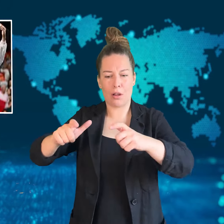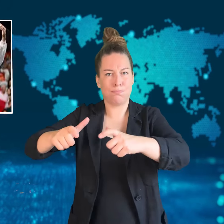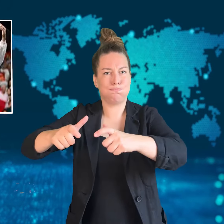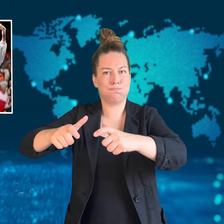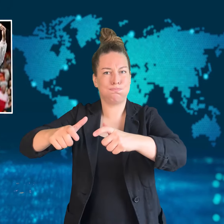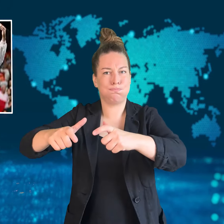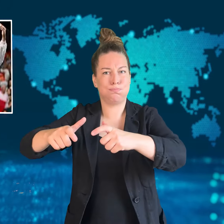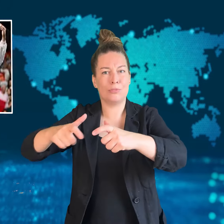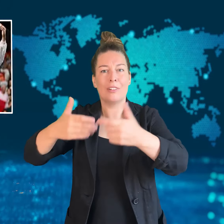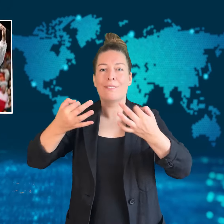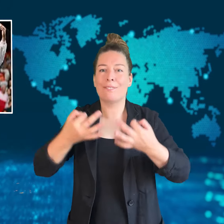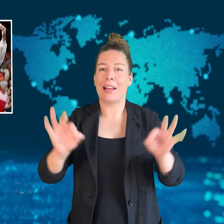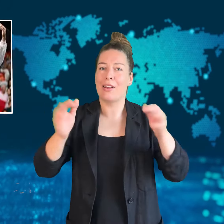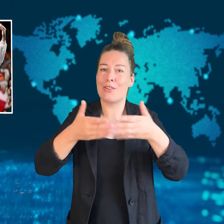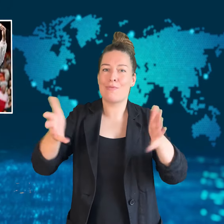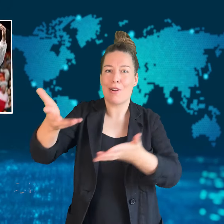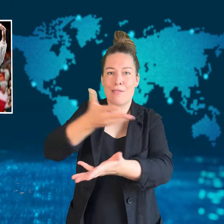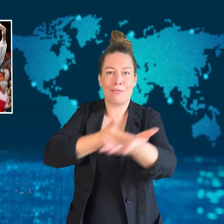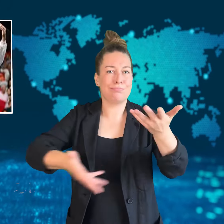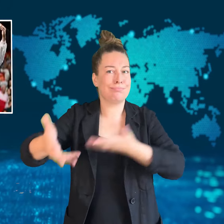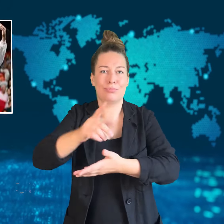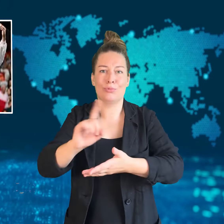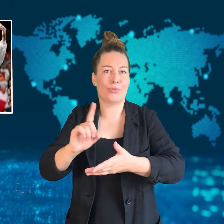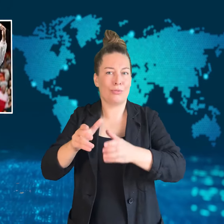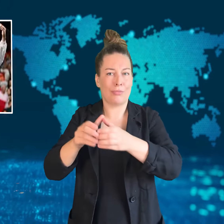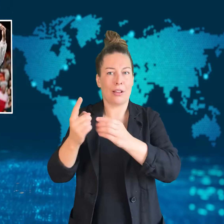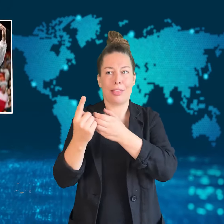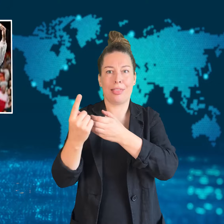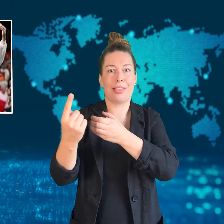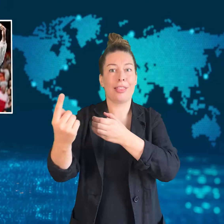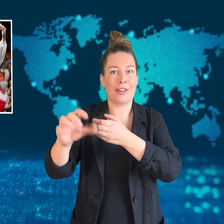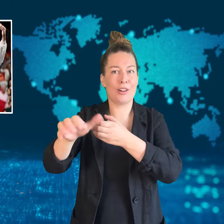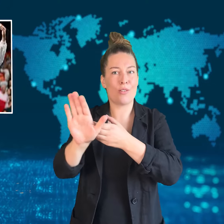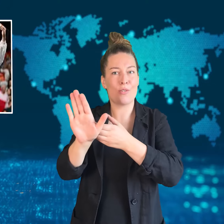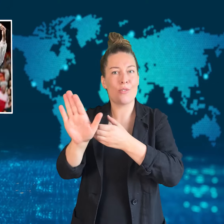North Korea is highly isolated and interaction with